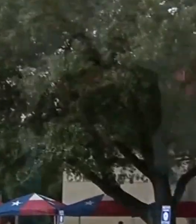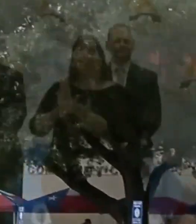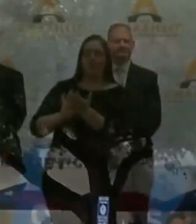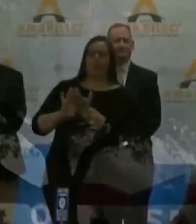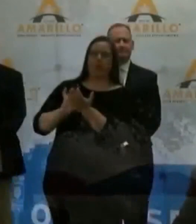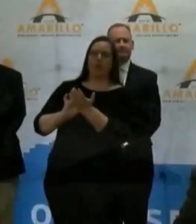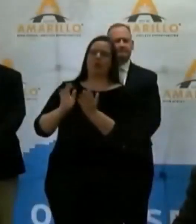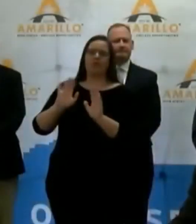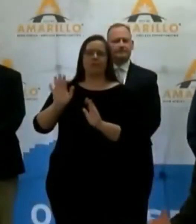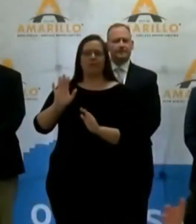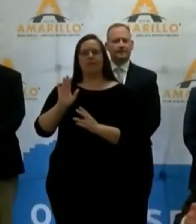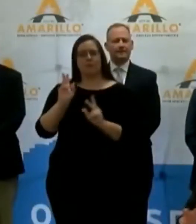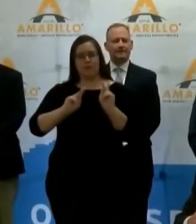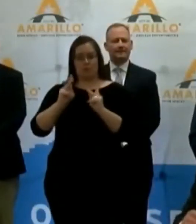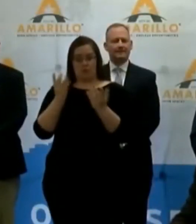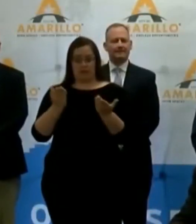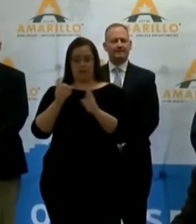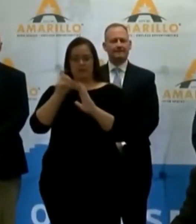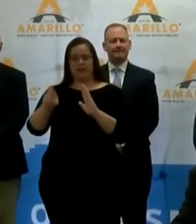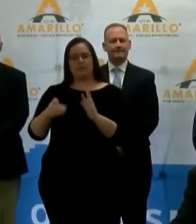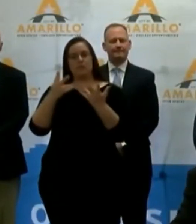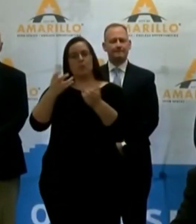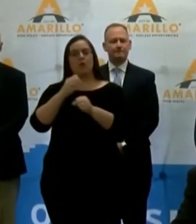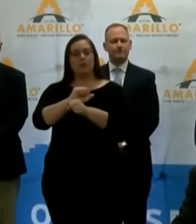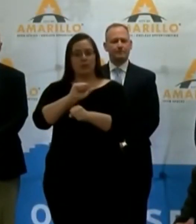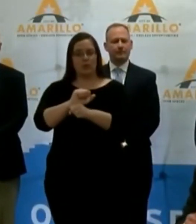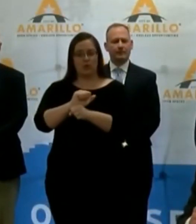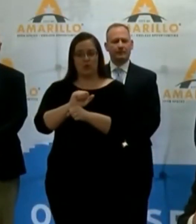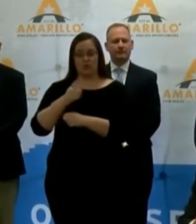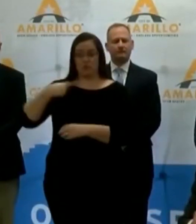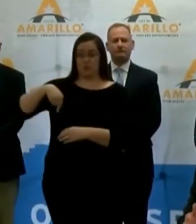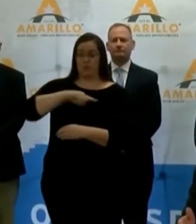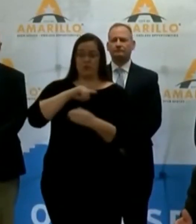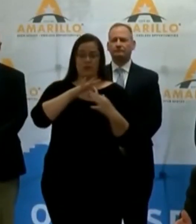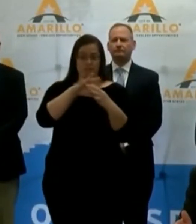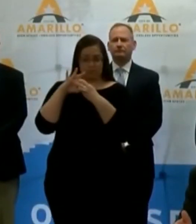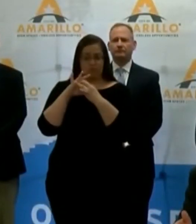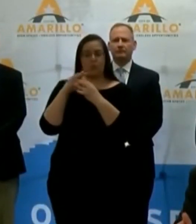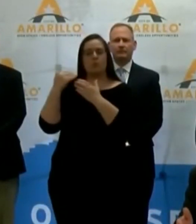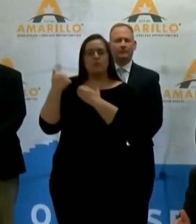STAGE. BUSINESSES ARE STILL SHUT DOWN AND THE ABILITY TO FEED FAMILIES BUSINESSES ARE STILL SHUT DOWN AND THE ABILITY TO FEED FAMILIES IS COMPROMISED FOR MONEY. AND THE ABILITY TO FEED FAMILIES IS COMPROMISED FOR MONEY. -- FOR MANY.